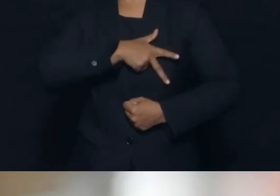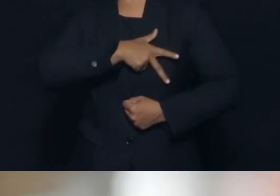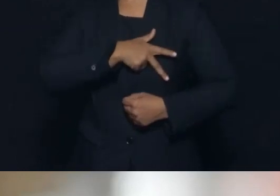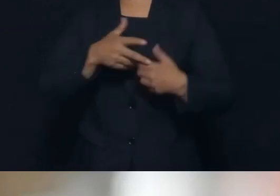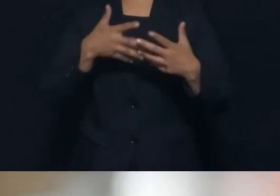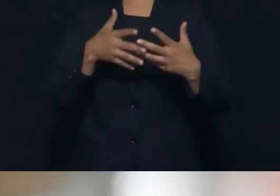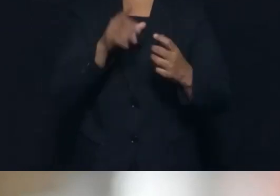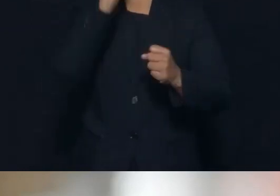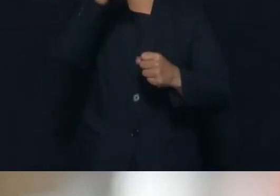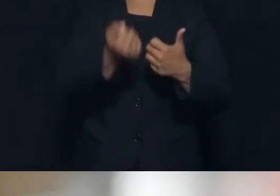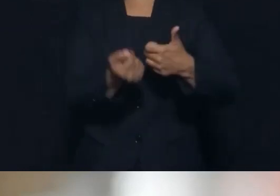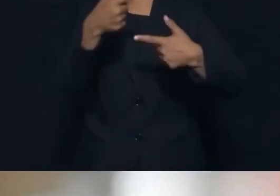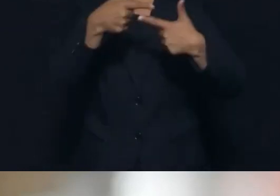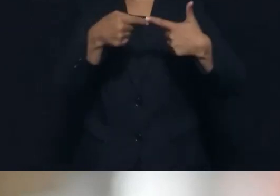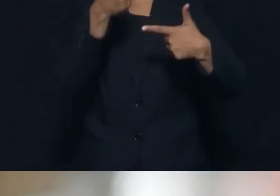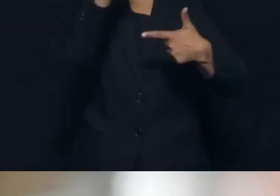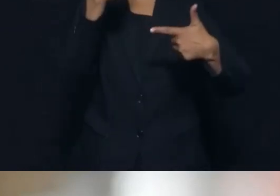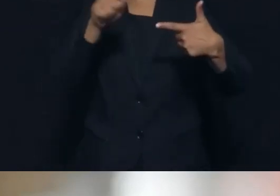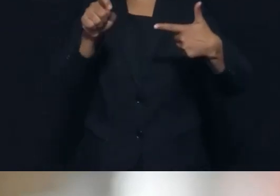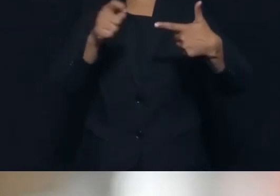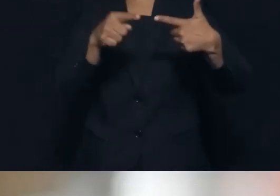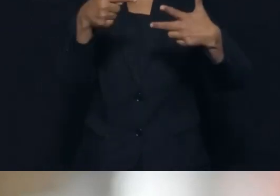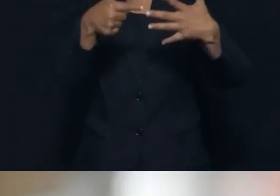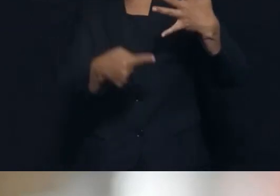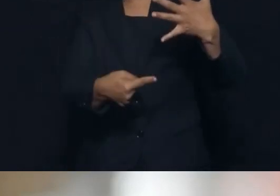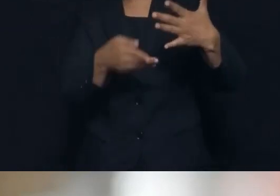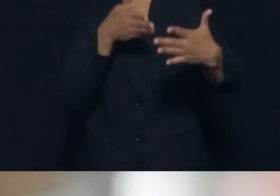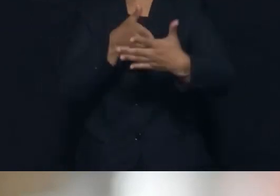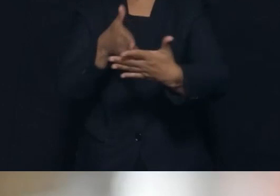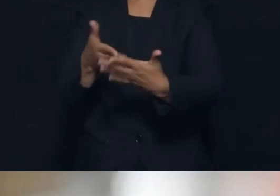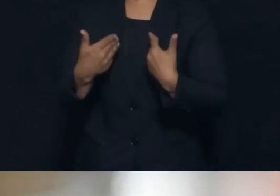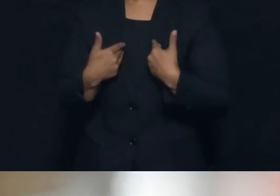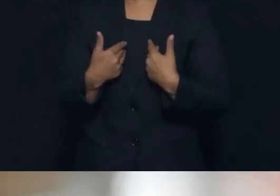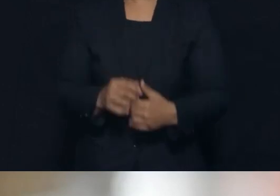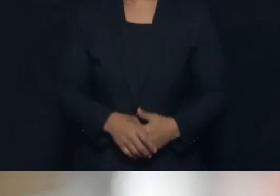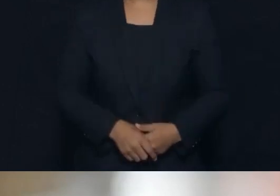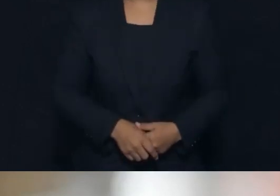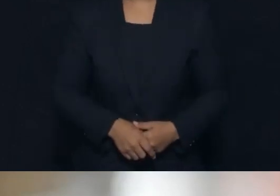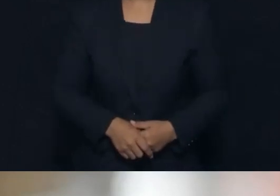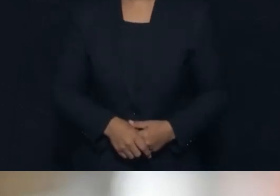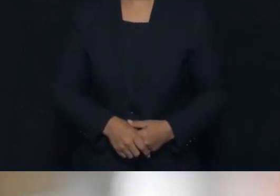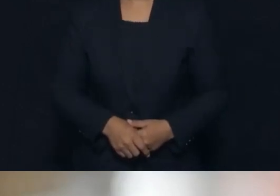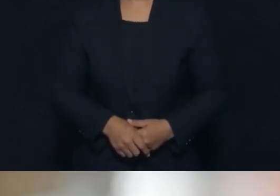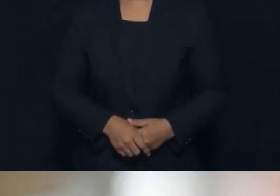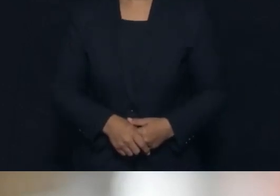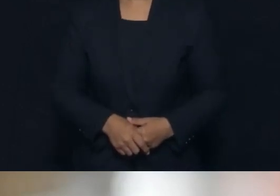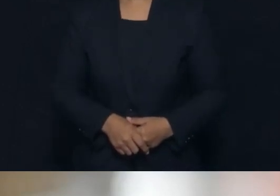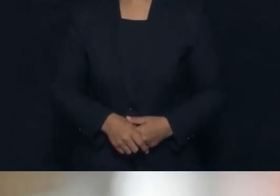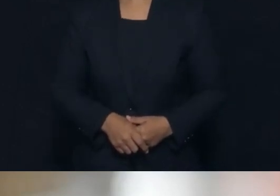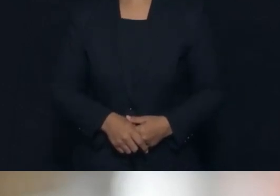I think we need to make sure to have the legal requirements and effective mechanism: with indicators.